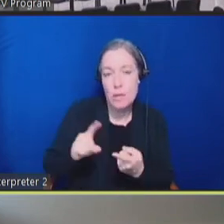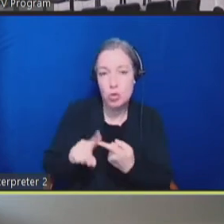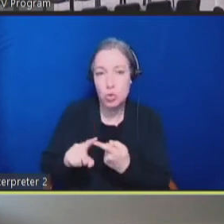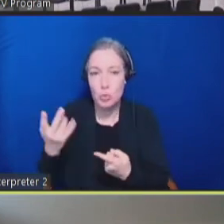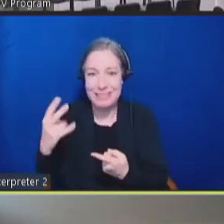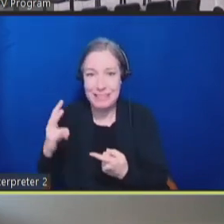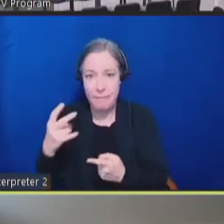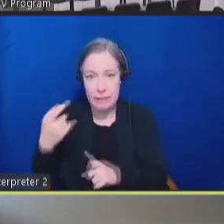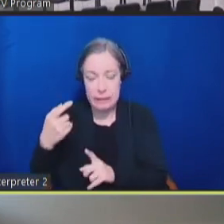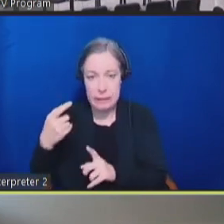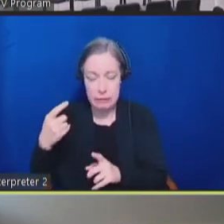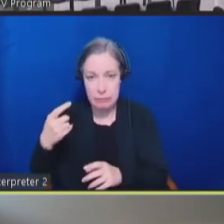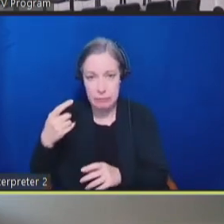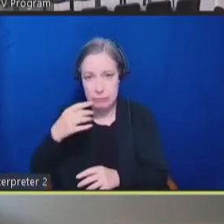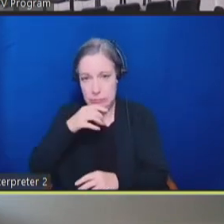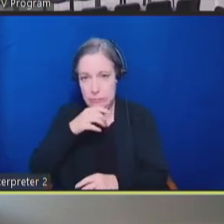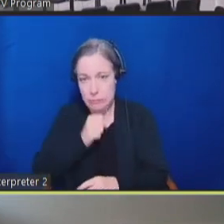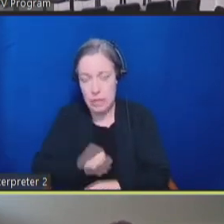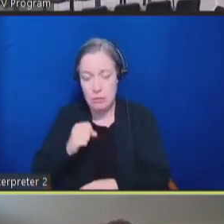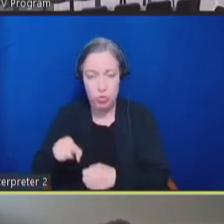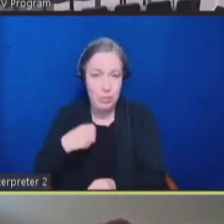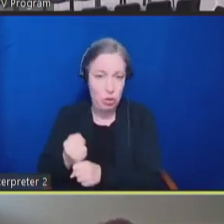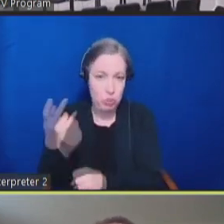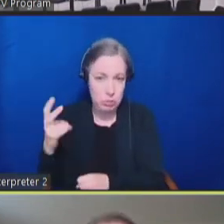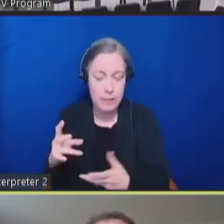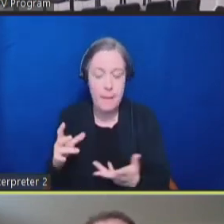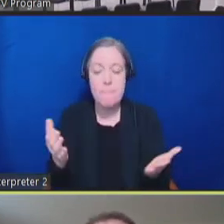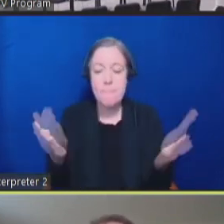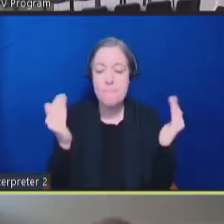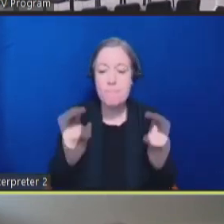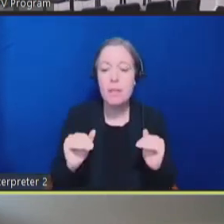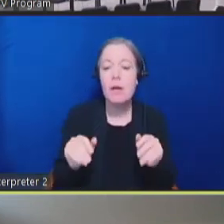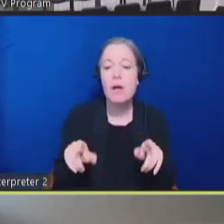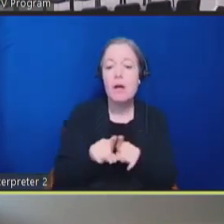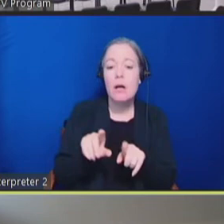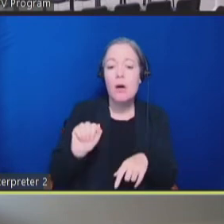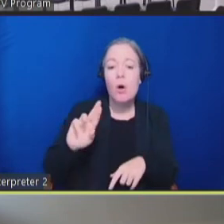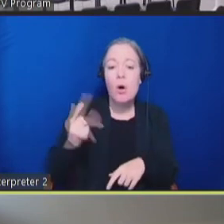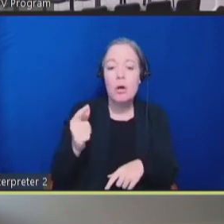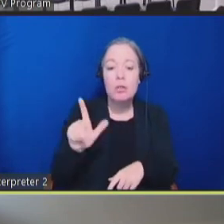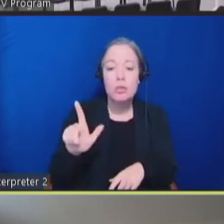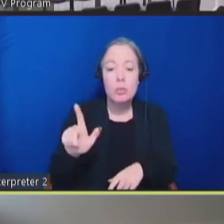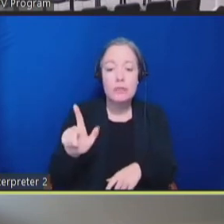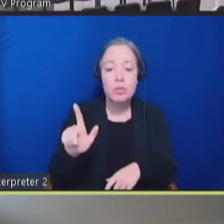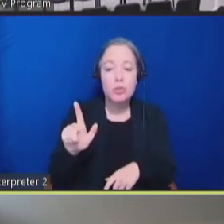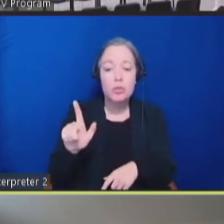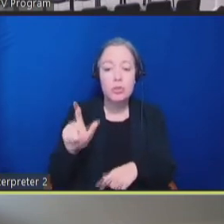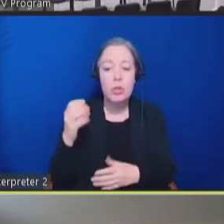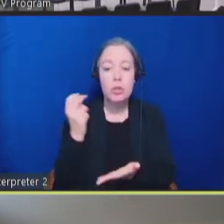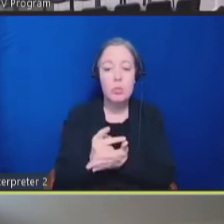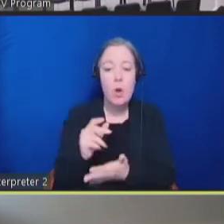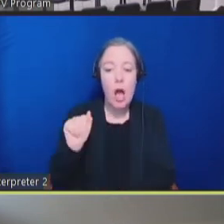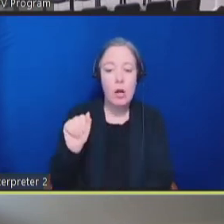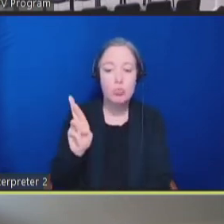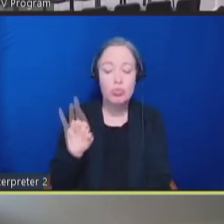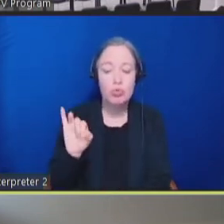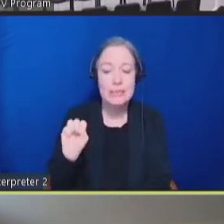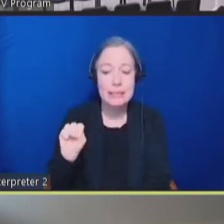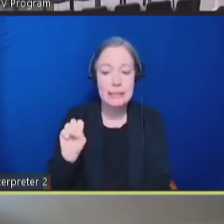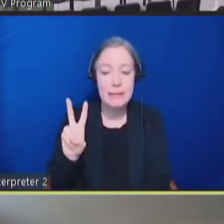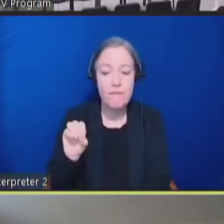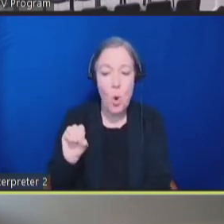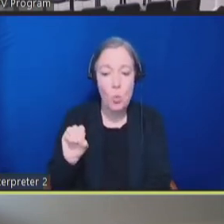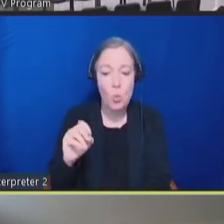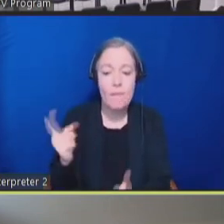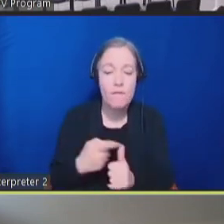On August 21st, FDA approved ABRYSVO, the first vaccine for use in pregnant individuals to lower